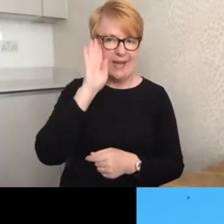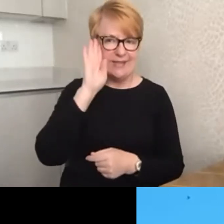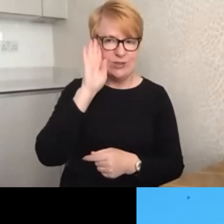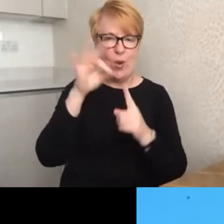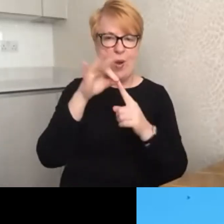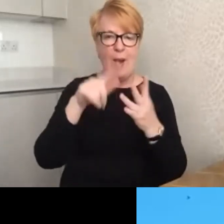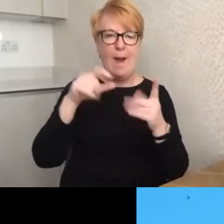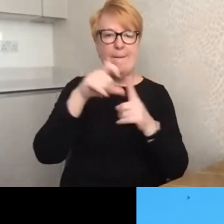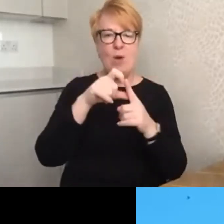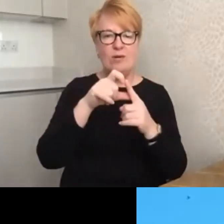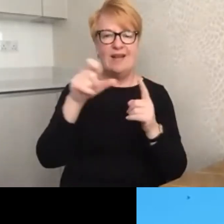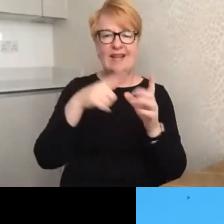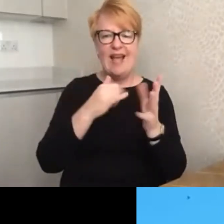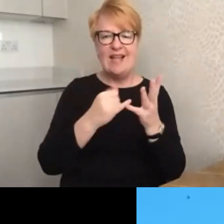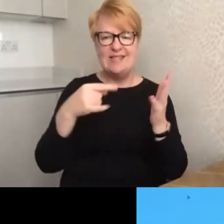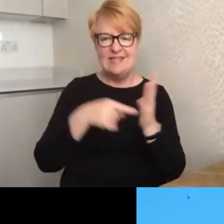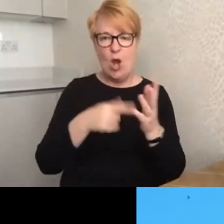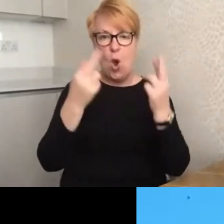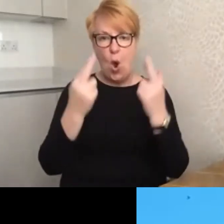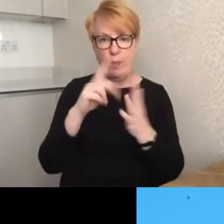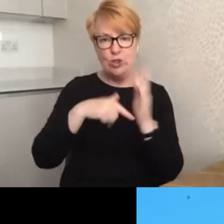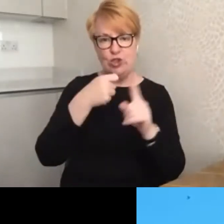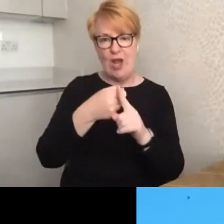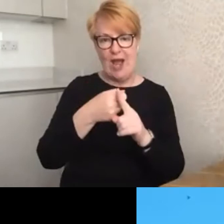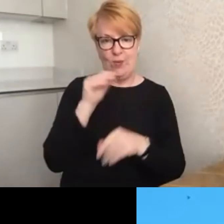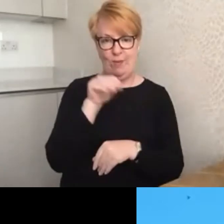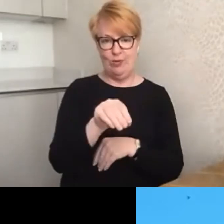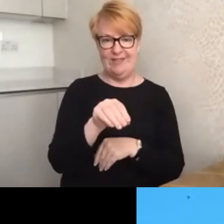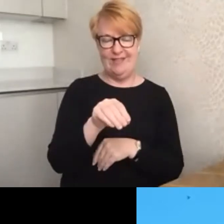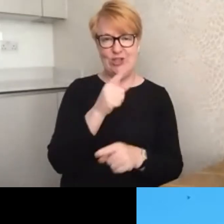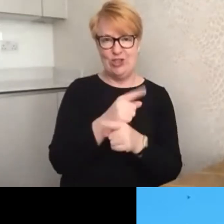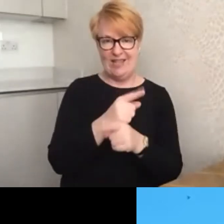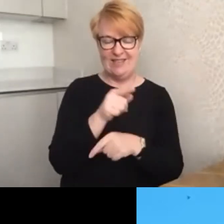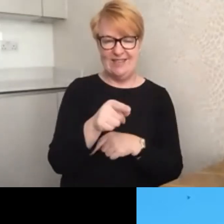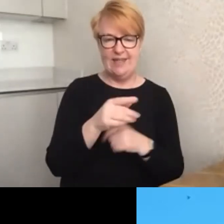Hopefully, Jack's going to put it in the chat. But it's such a great example of how we can expand